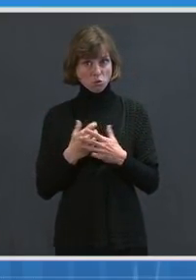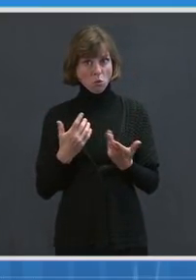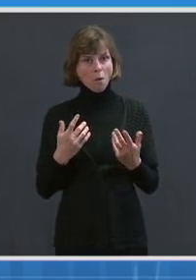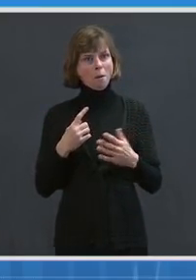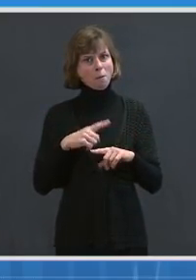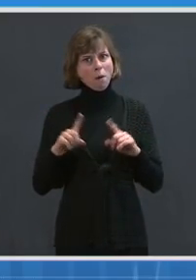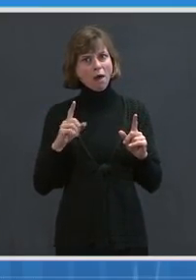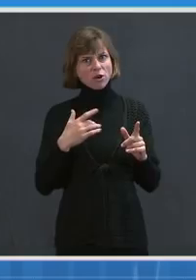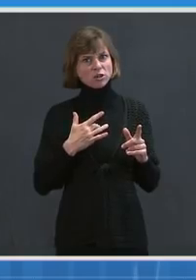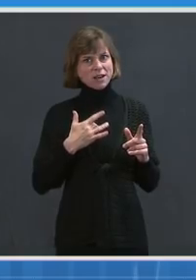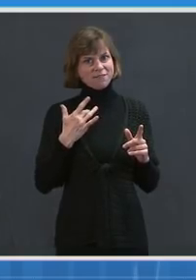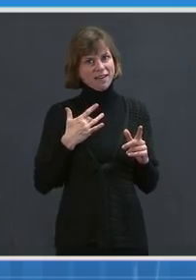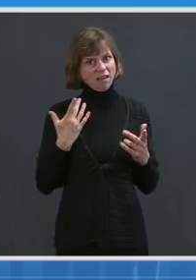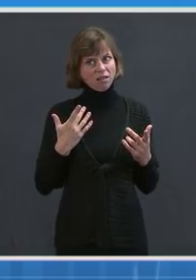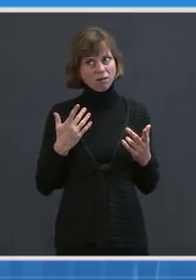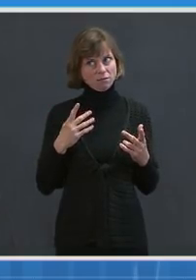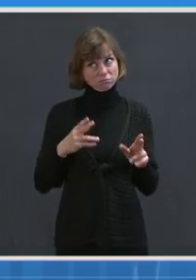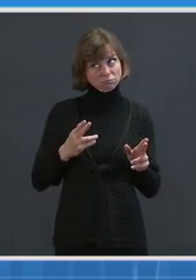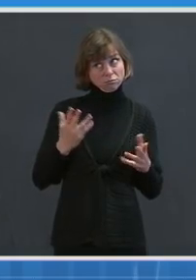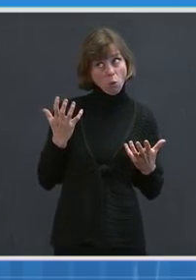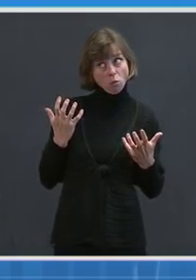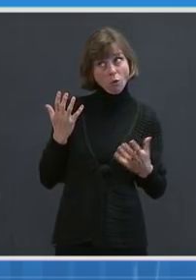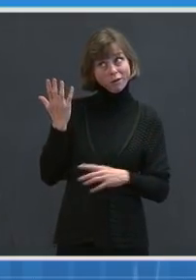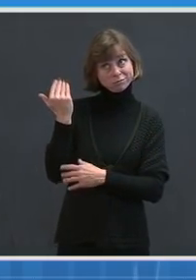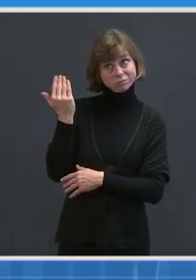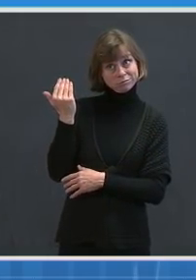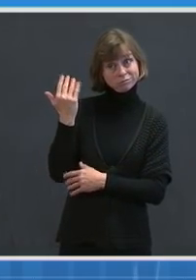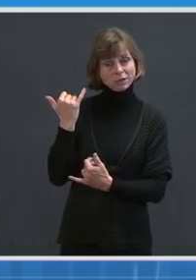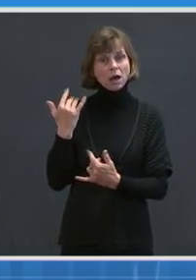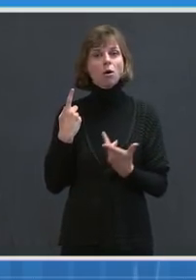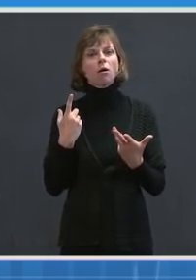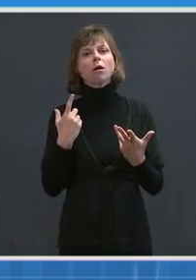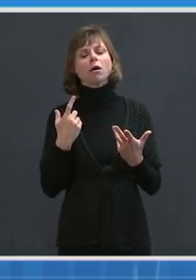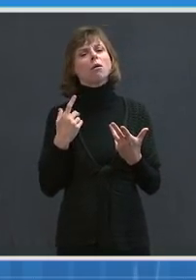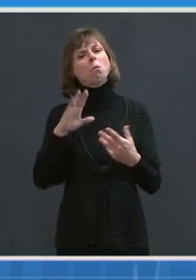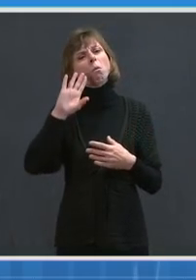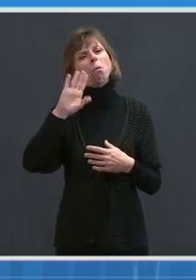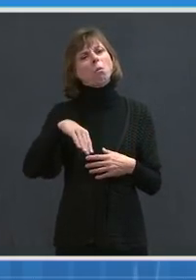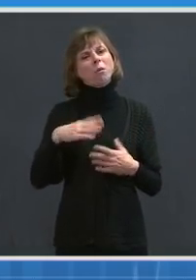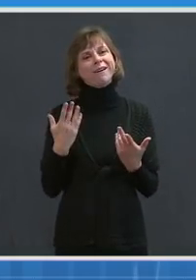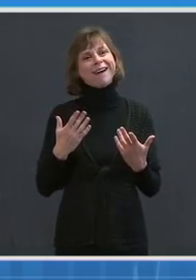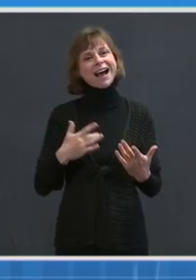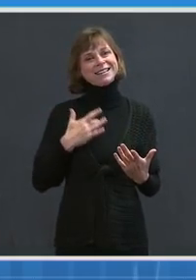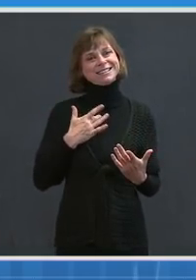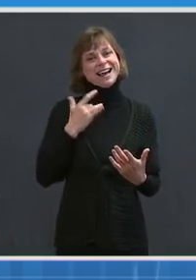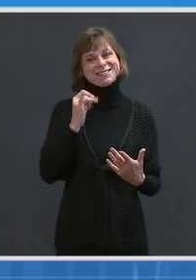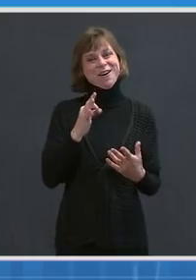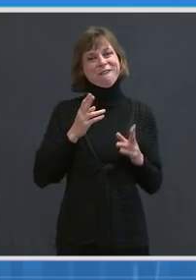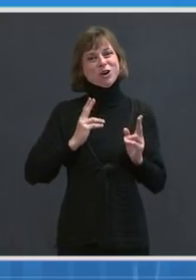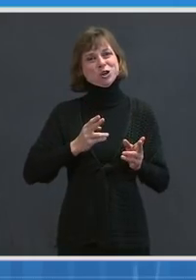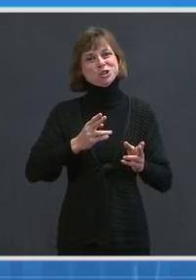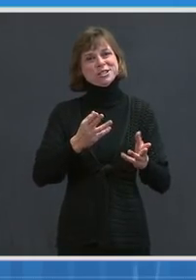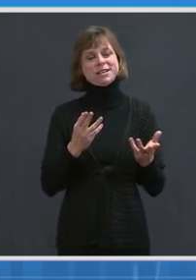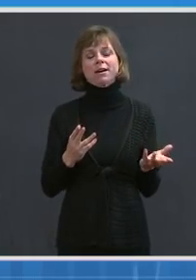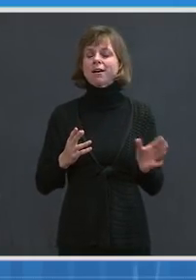And then I have one other question. Mr. Slavitt: So, noting your sense of urgency, maybe -- maybe I will -- and, look, you're not alone.